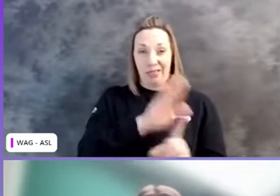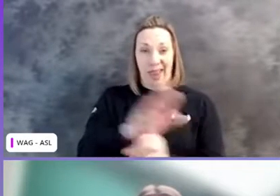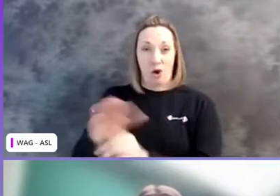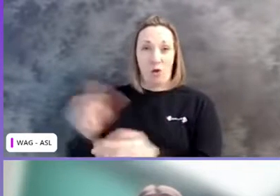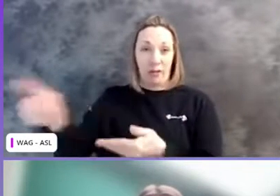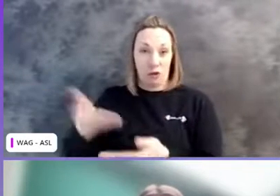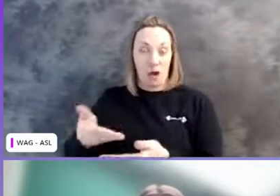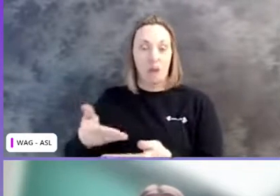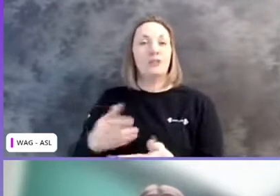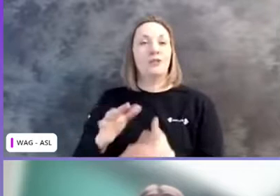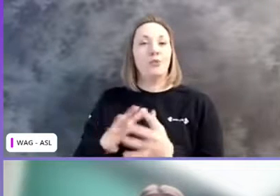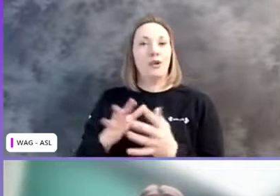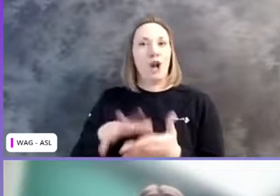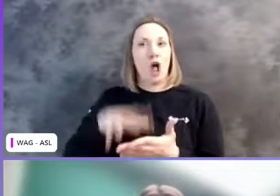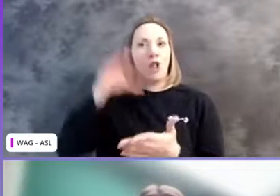I really didn't. This is a big